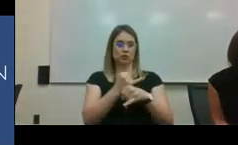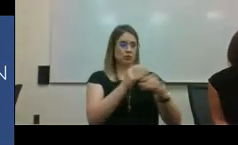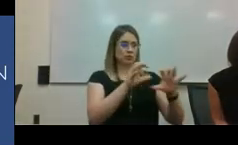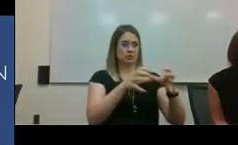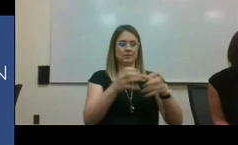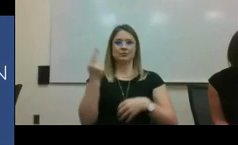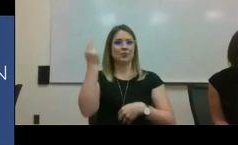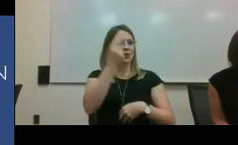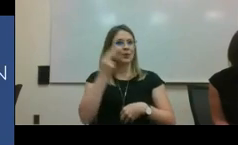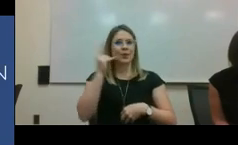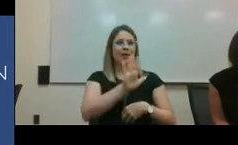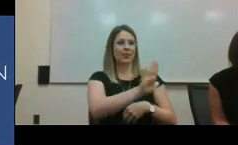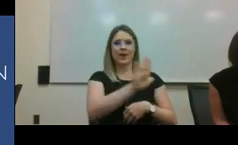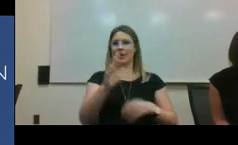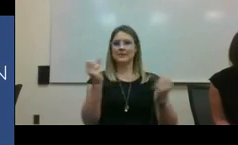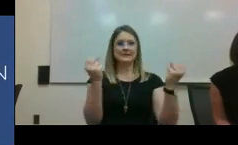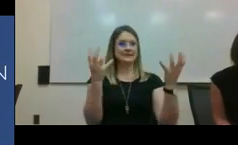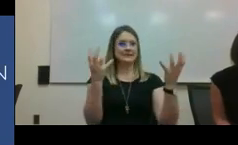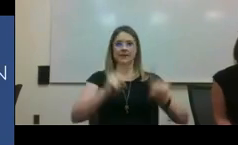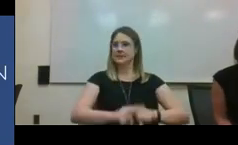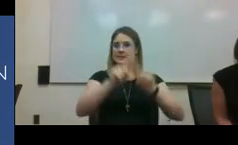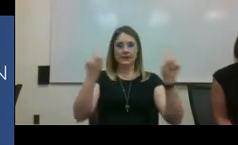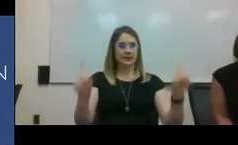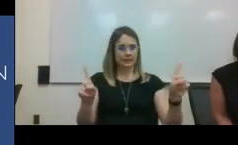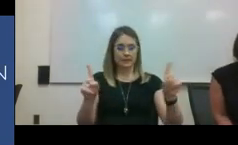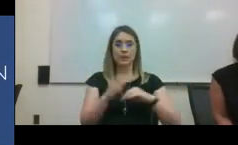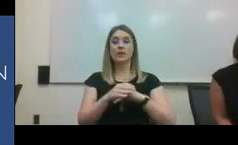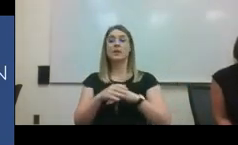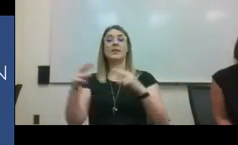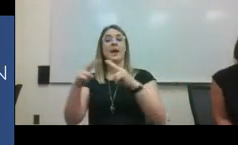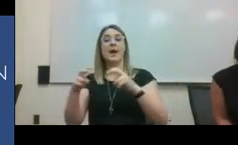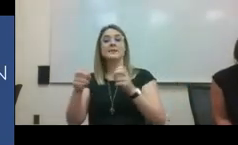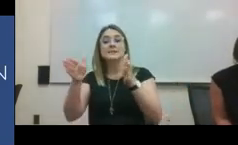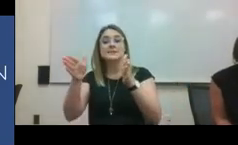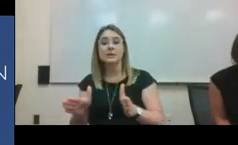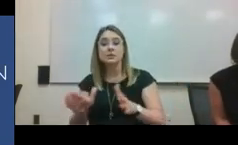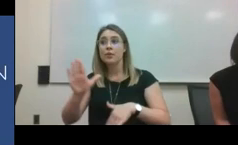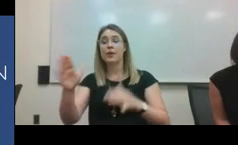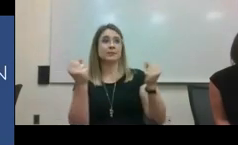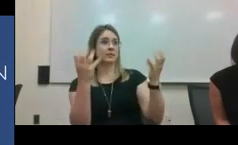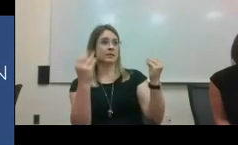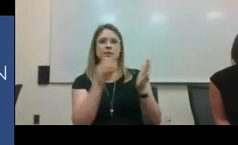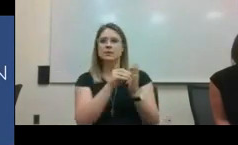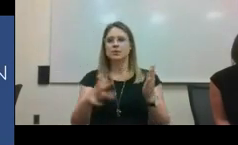for the same answer. And also the assessor was not always clear to the students depending on what he was using.